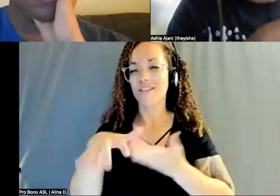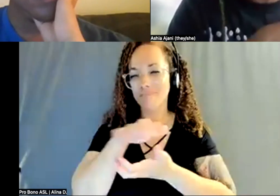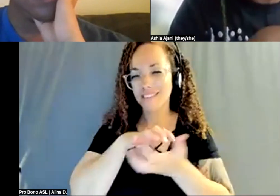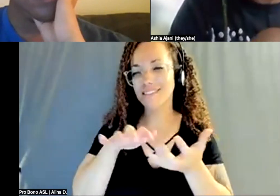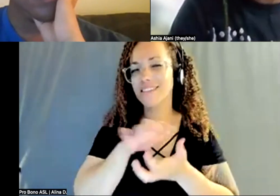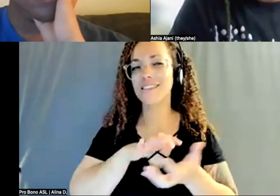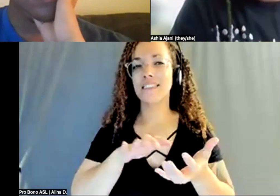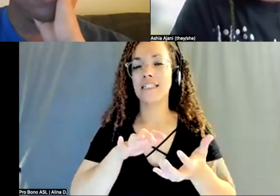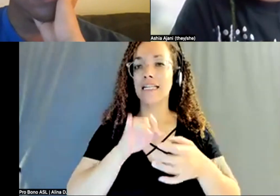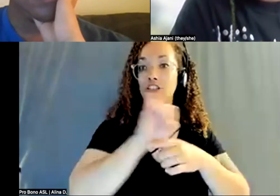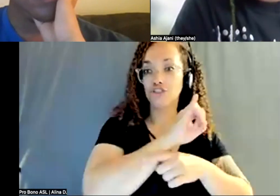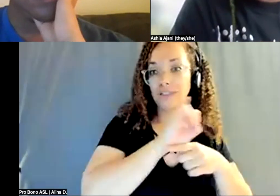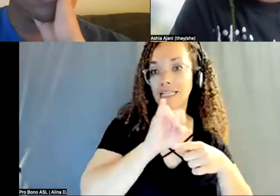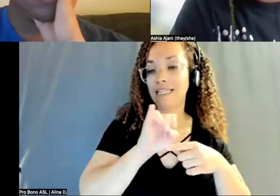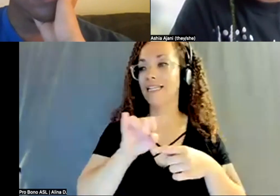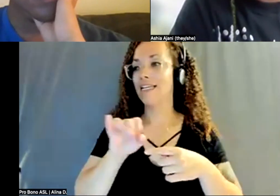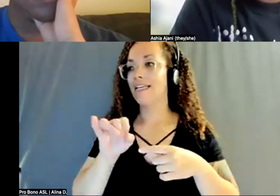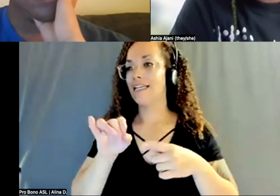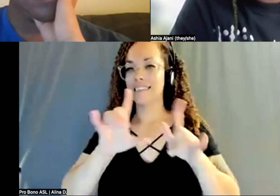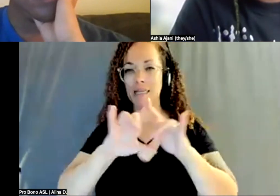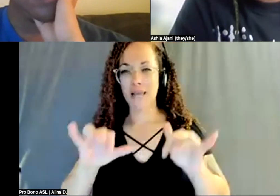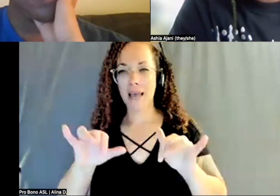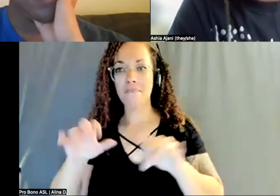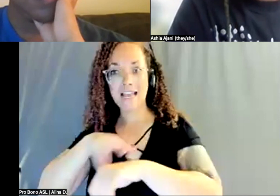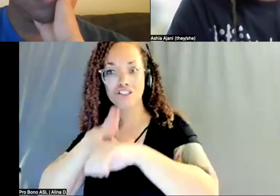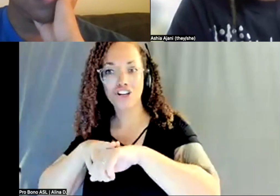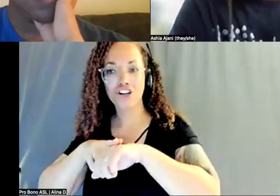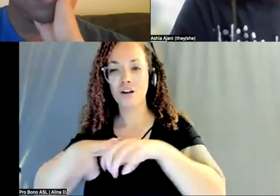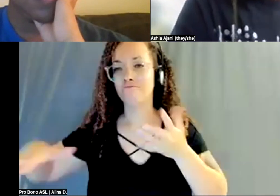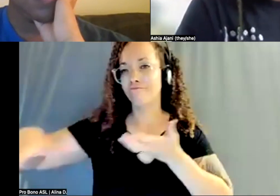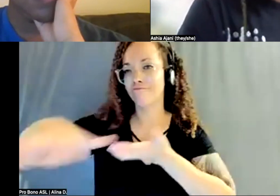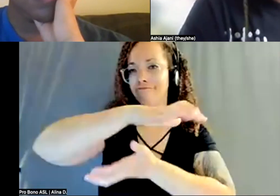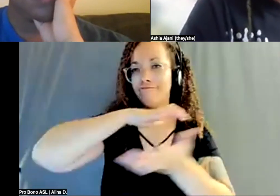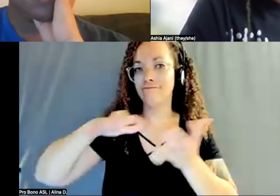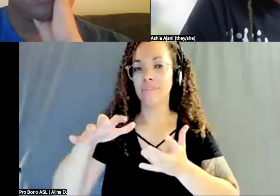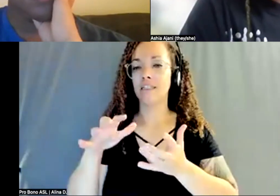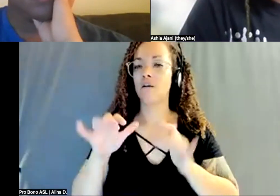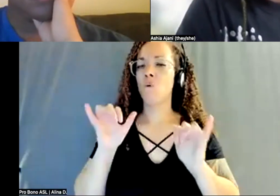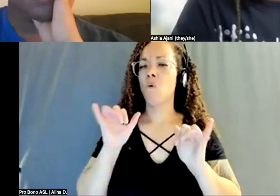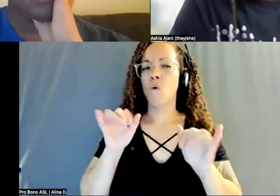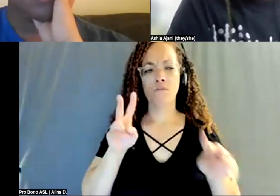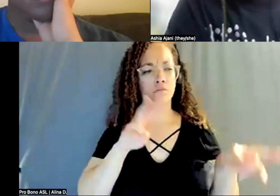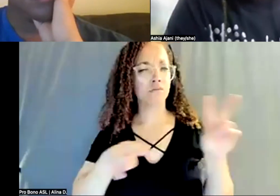and nature. And so you can very much see like why certain plants thrive in this area. Or like if